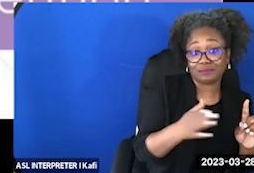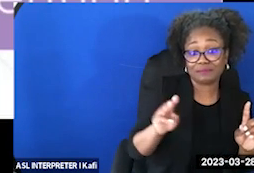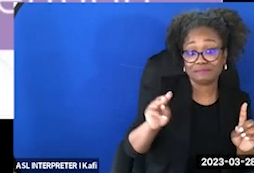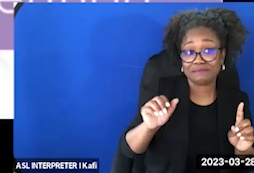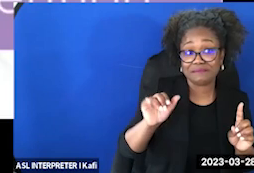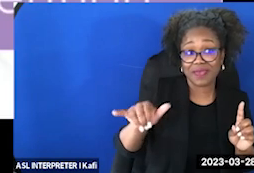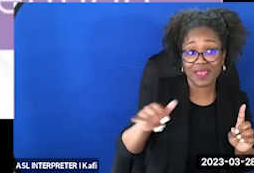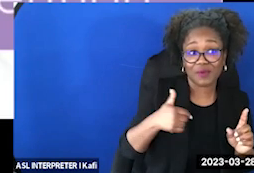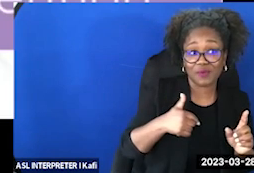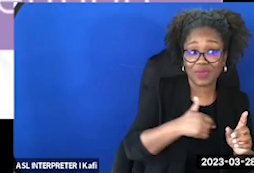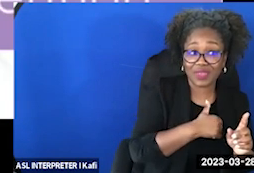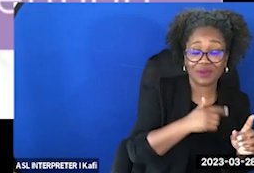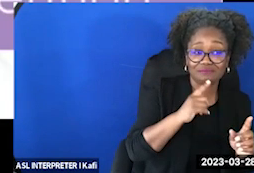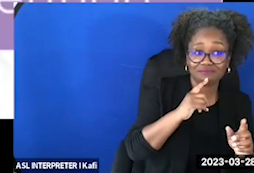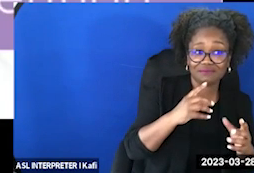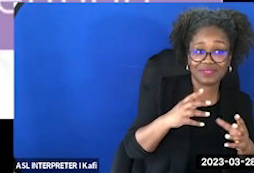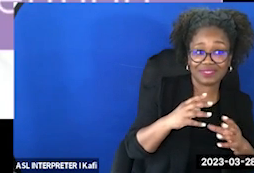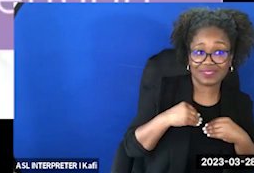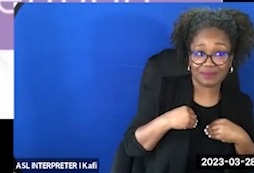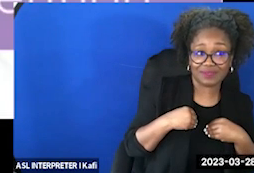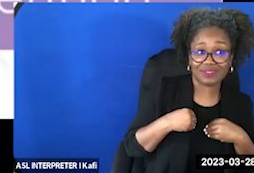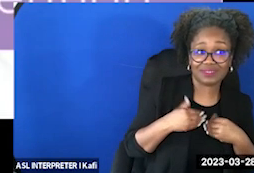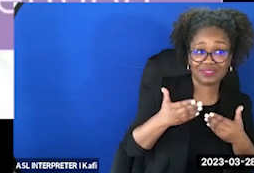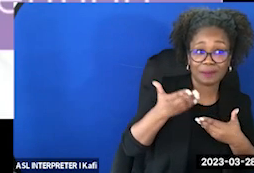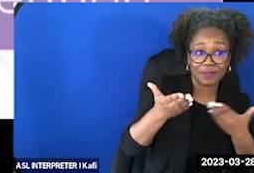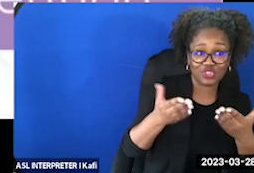Debbie Stine, Science & Technology Policy Academy: And hopefully, you would consider participating in that competition.